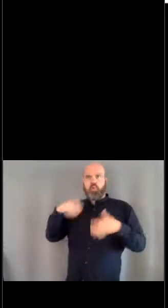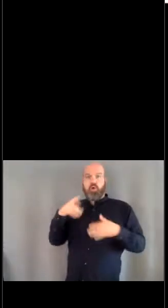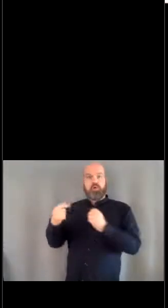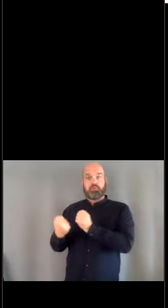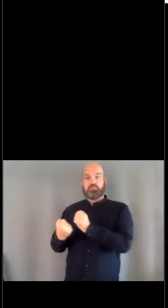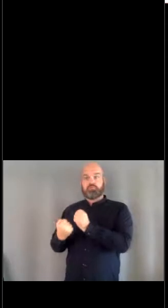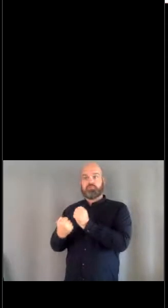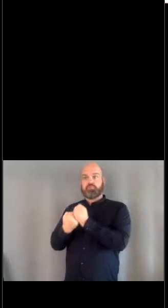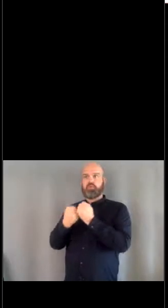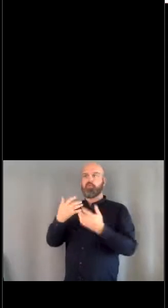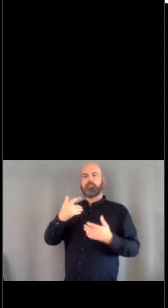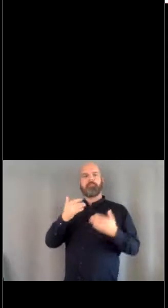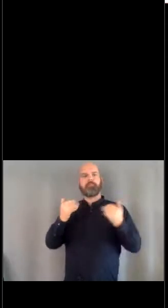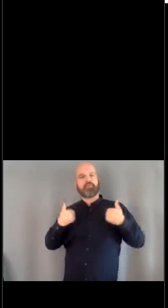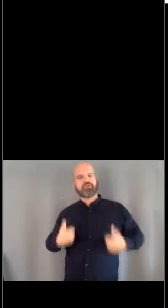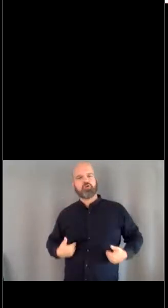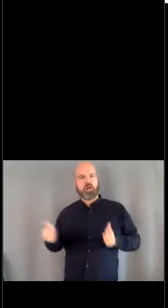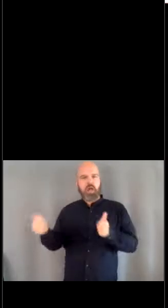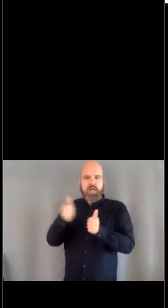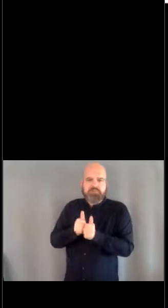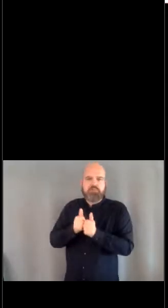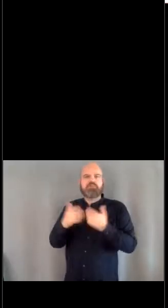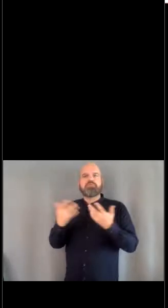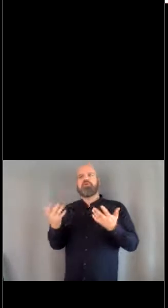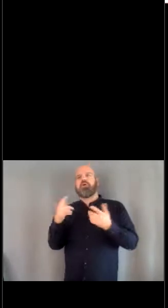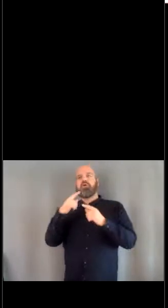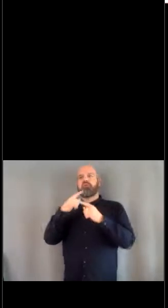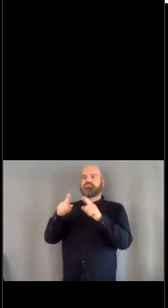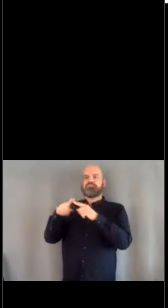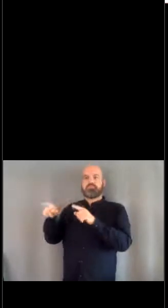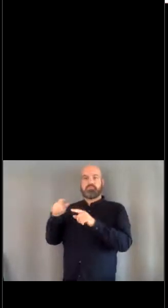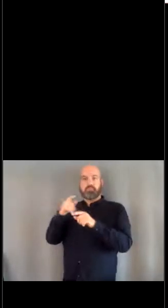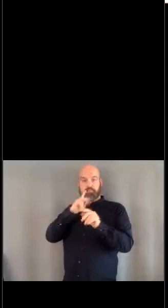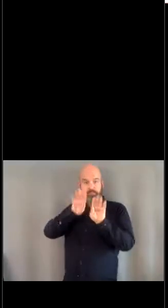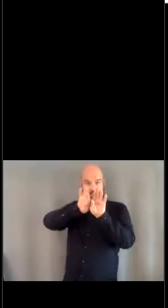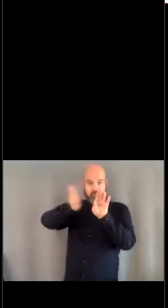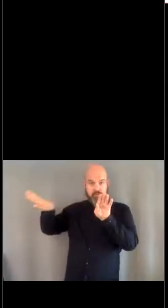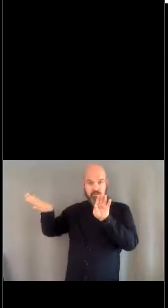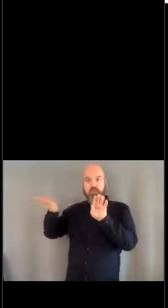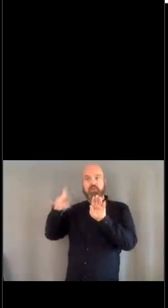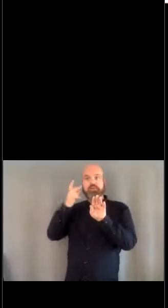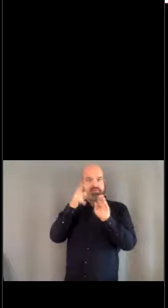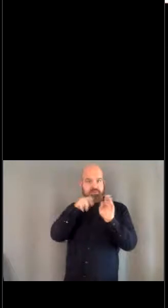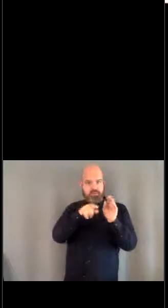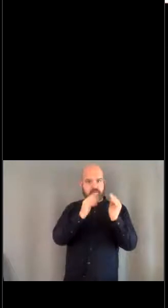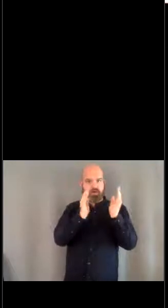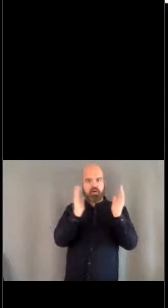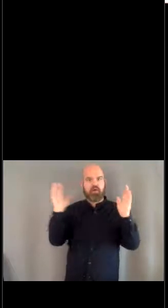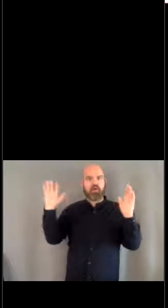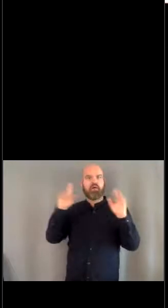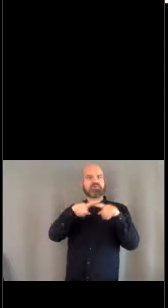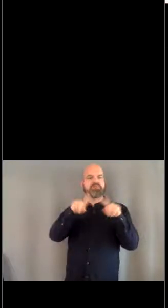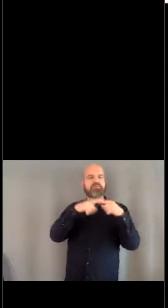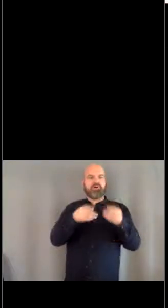we see that the variance between the amount of cost that different people need is much smaller,